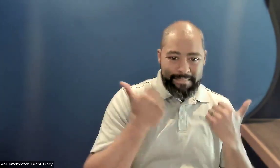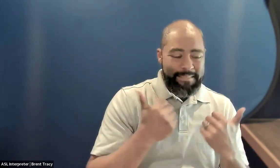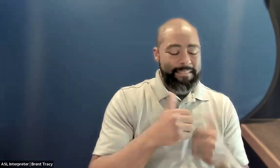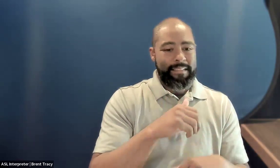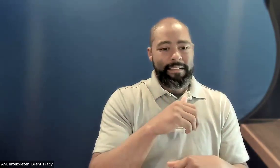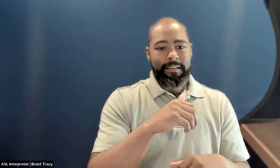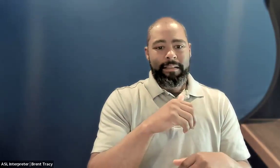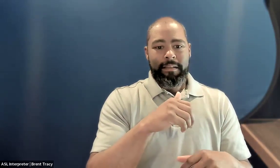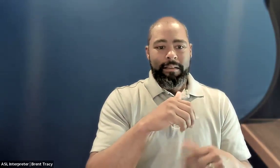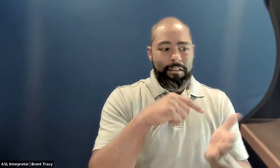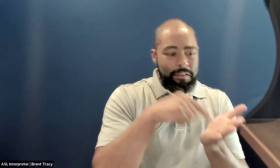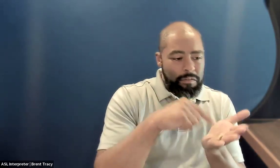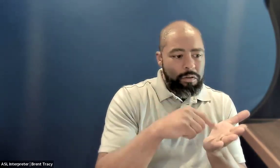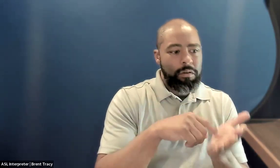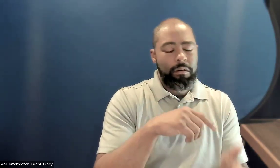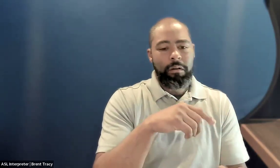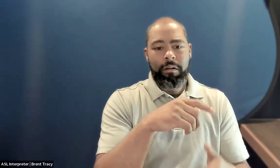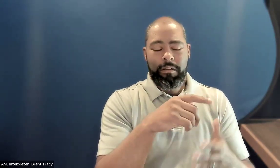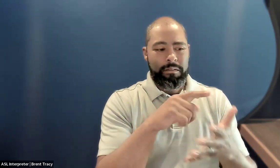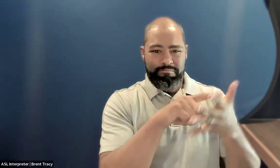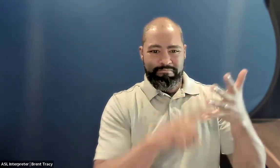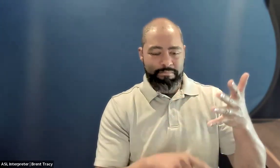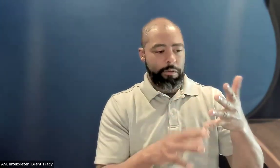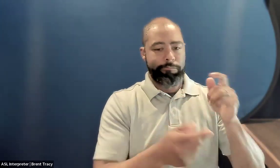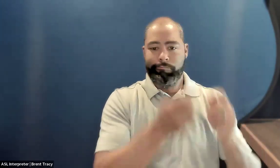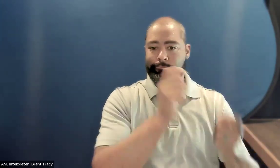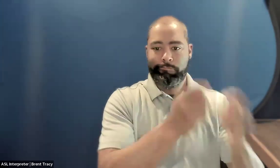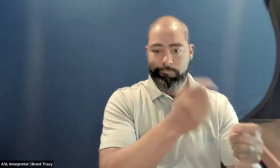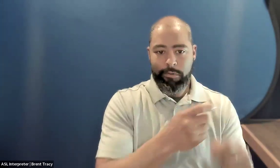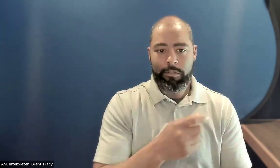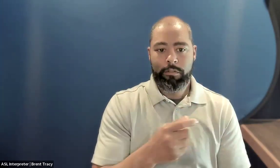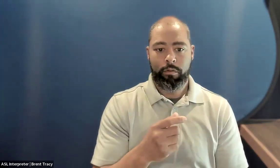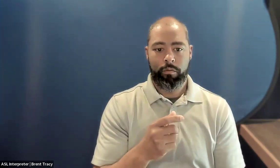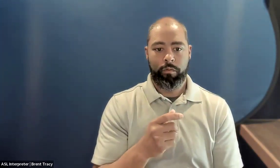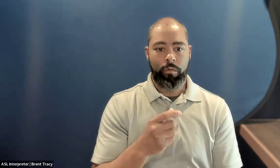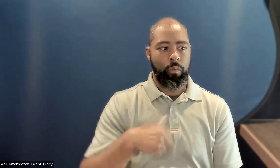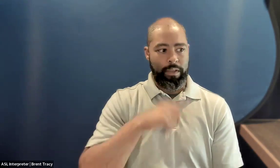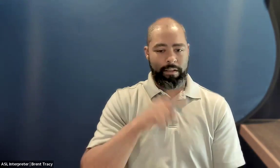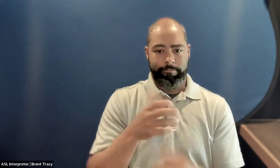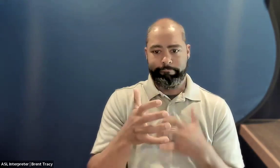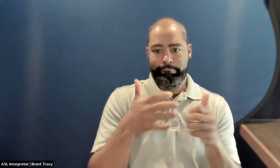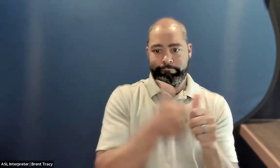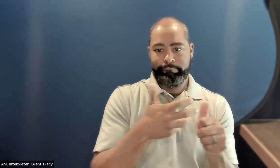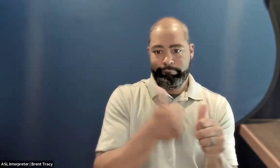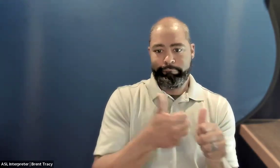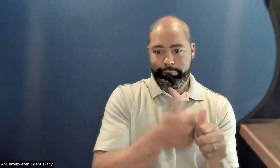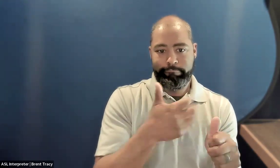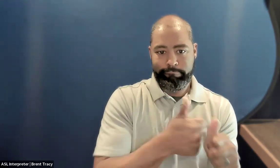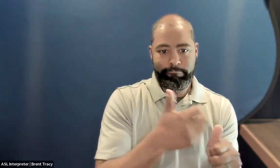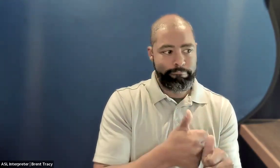simply reference the latest values that have been adopted by the state using this methodology.